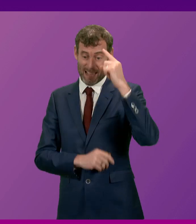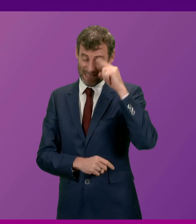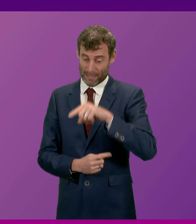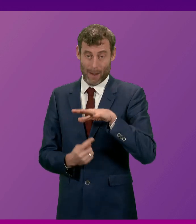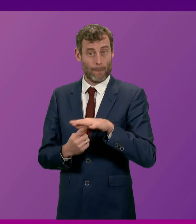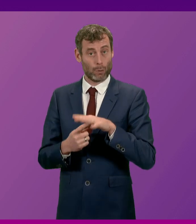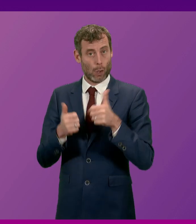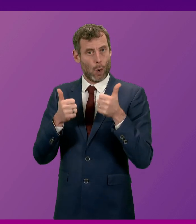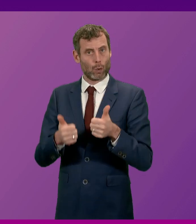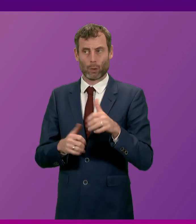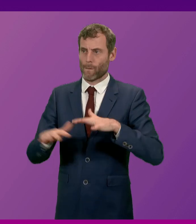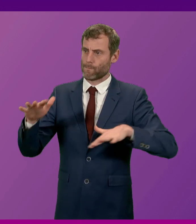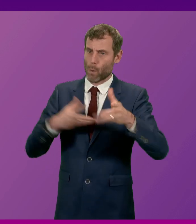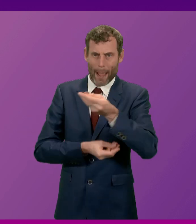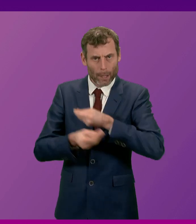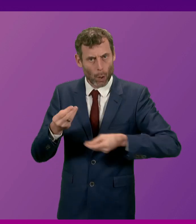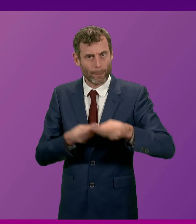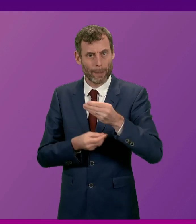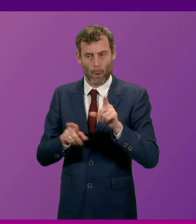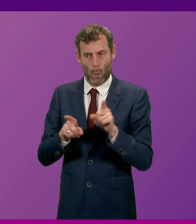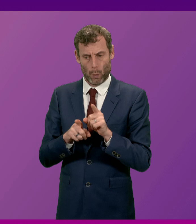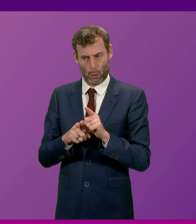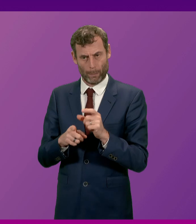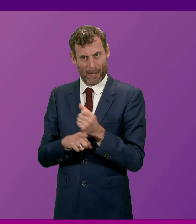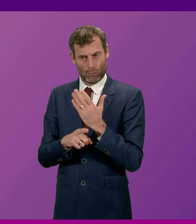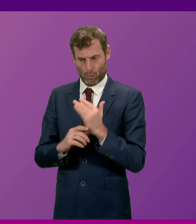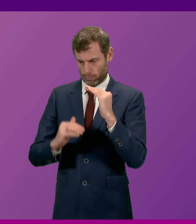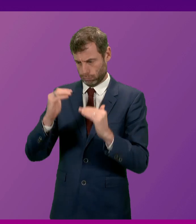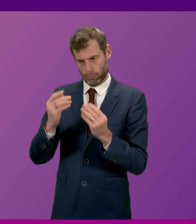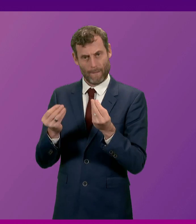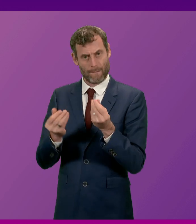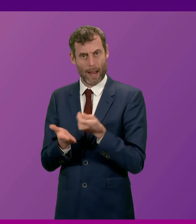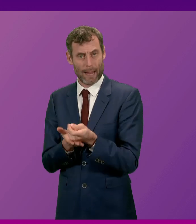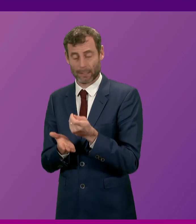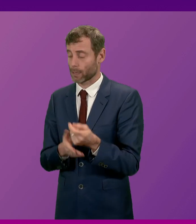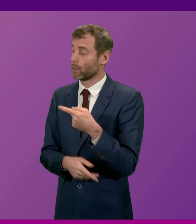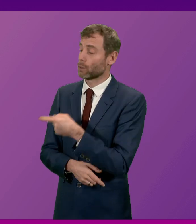as on tenants’ finances. Will the First Minister outline how the proposed rent cap method balances